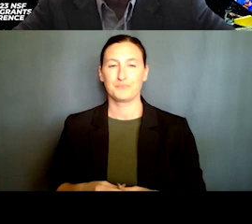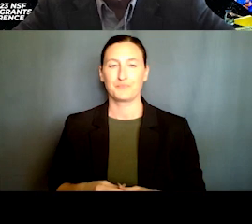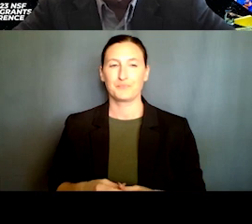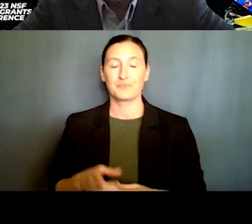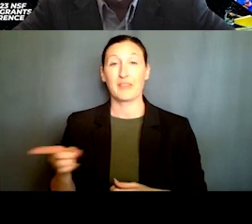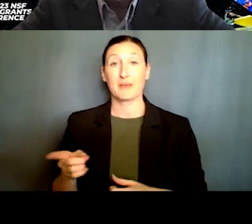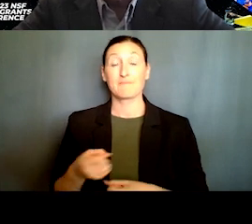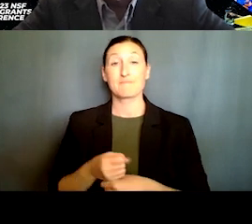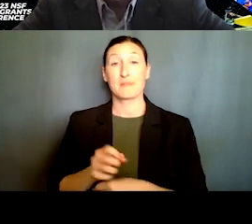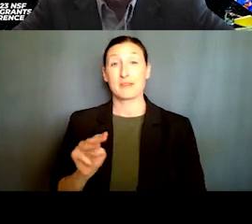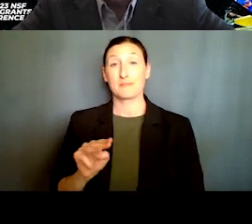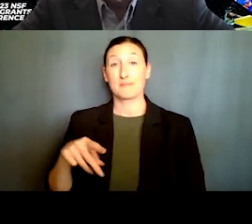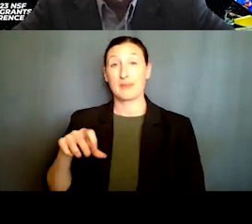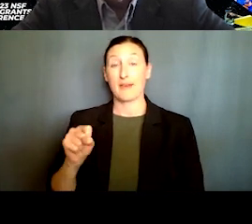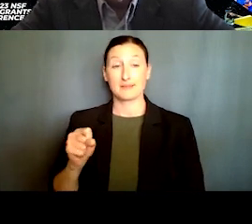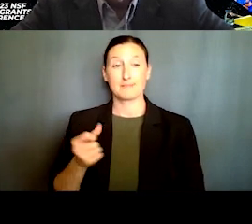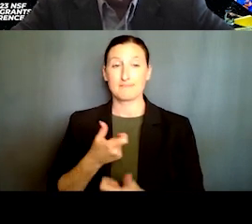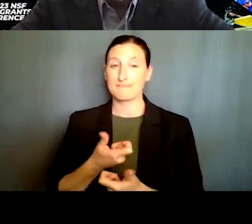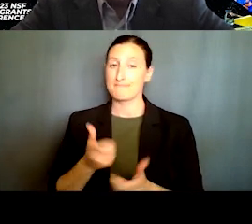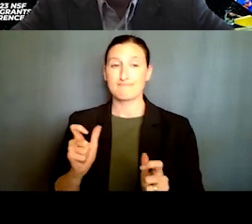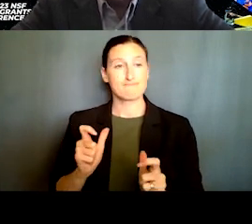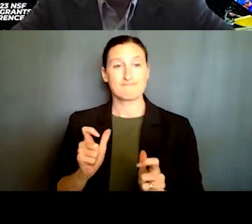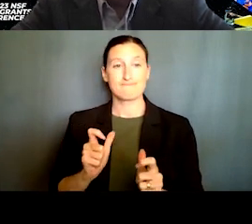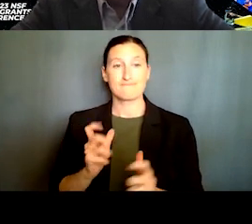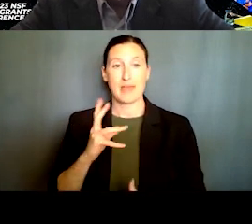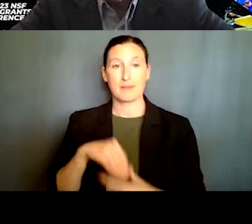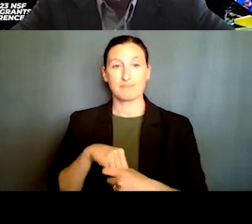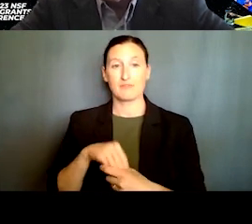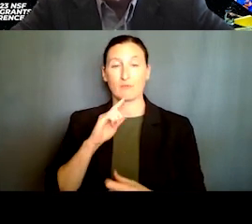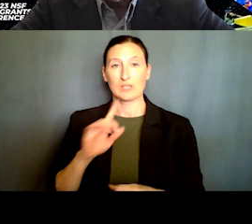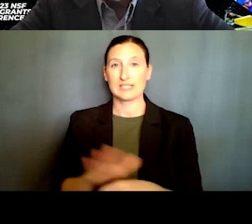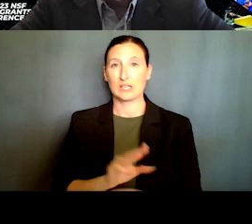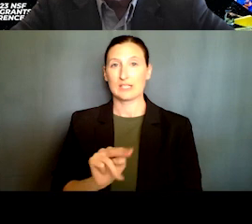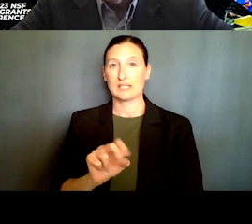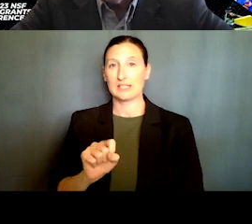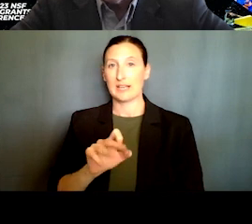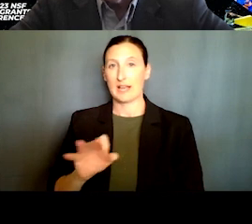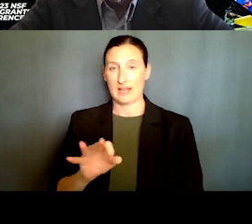make MPS a major component of the entire NSF portfolio.